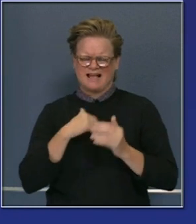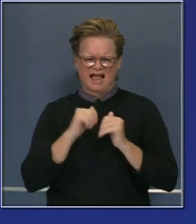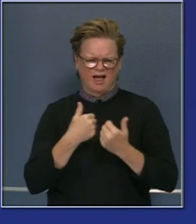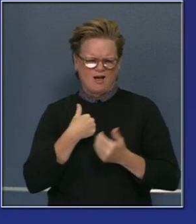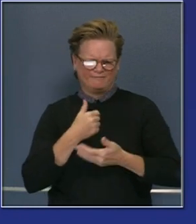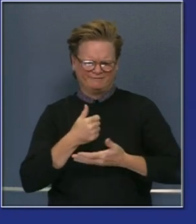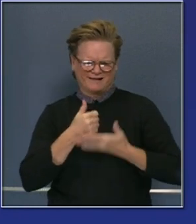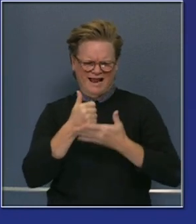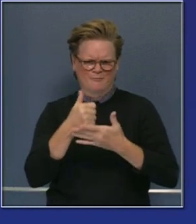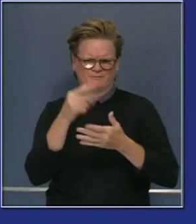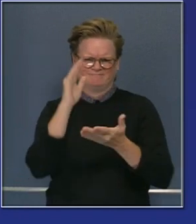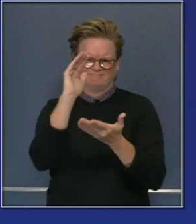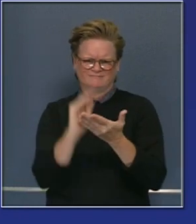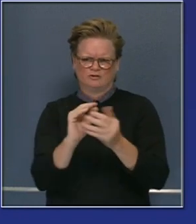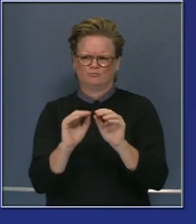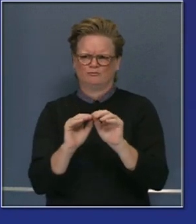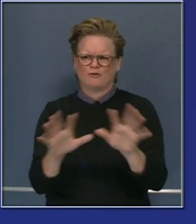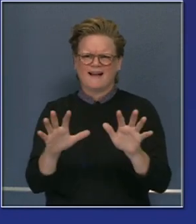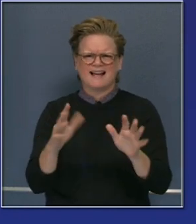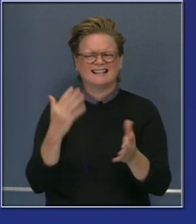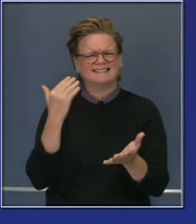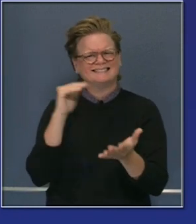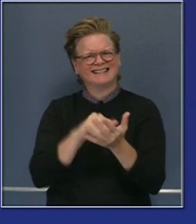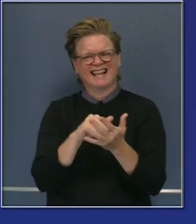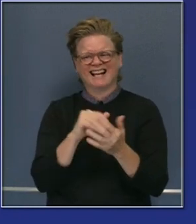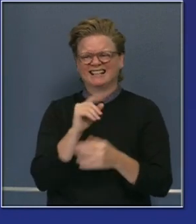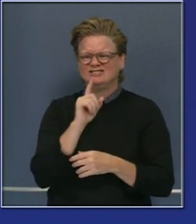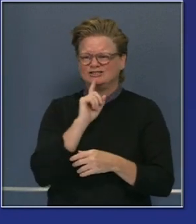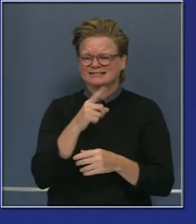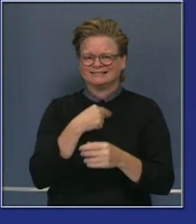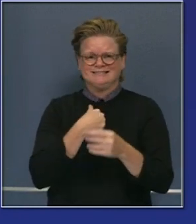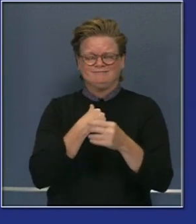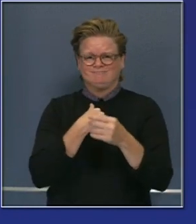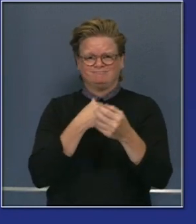THE PAST AND WHAT ARE YOU INCORPORATING IN TERMS OF NEW CREATIONS AND THIS NEW APPROACH